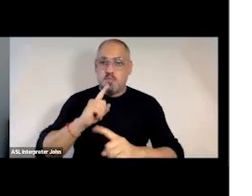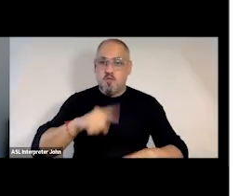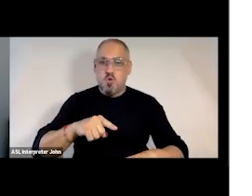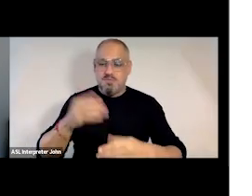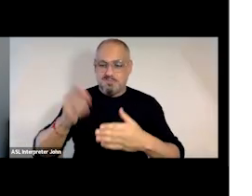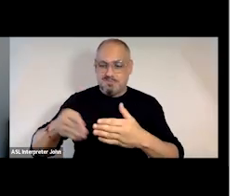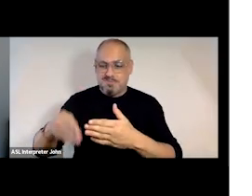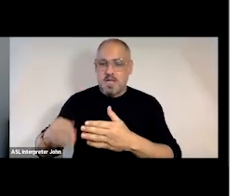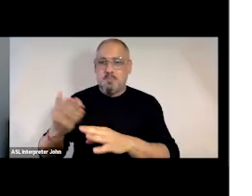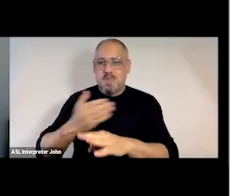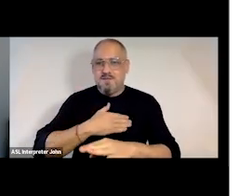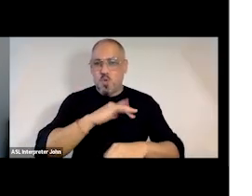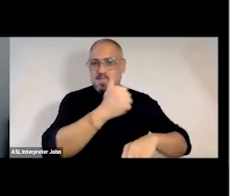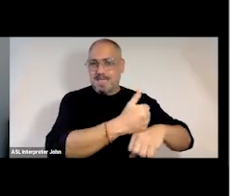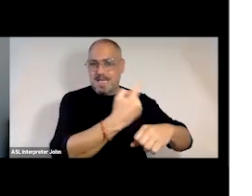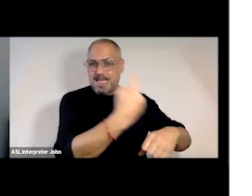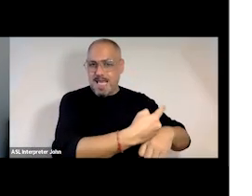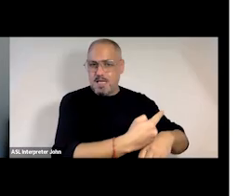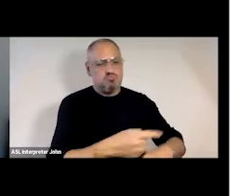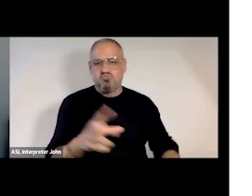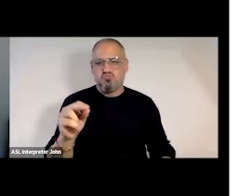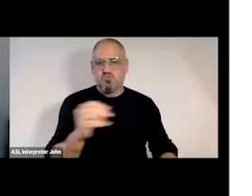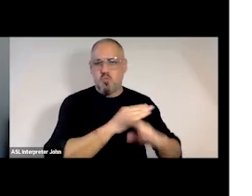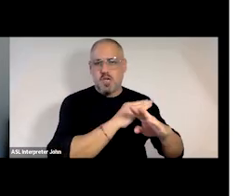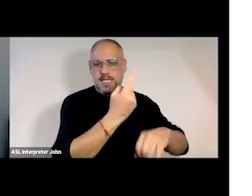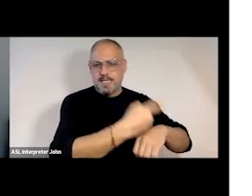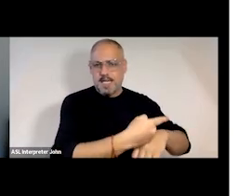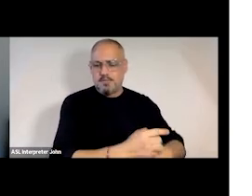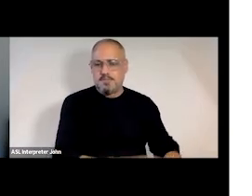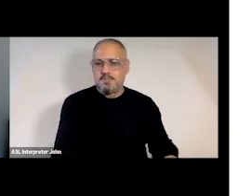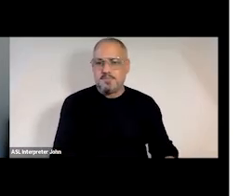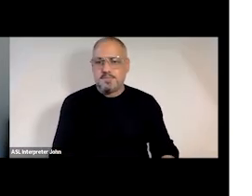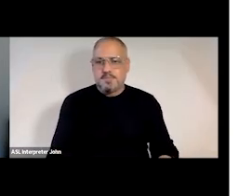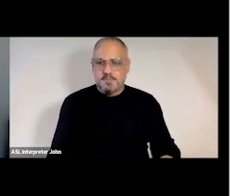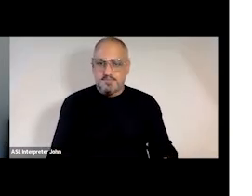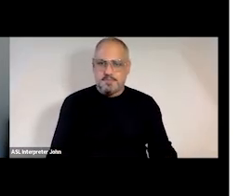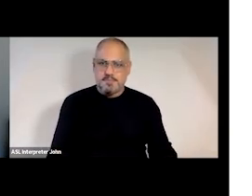before setting the protective filing date. So yeah, it's good to start